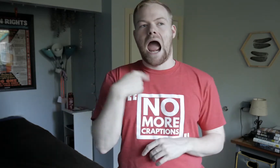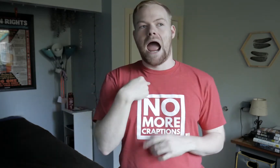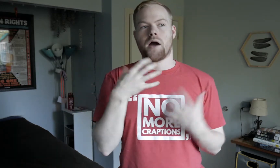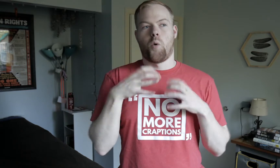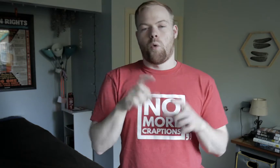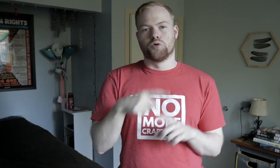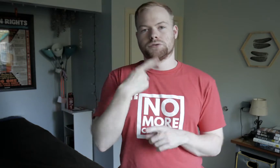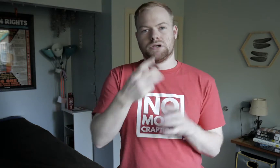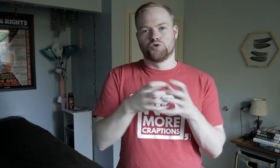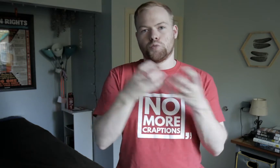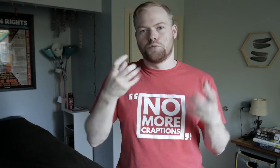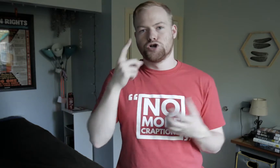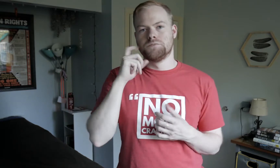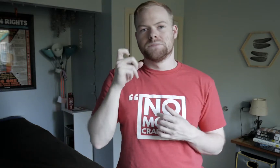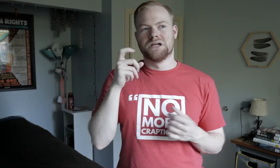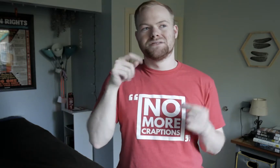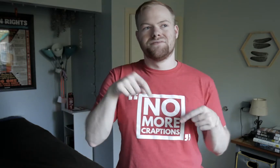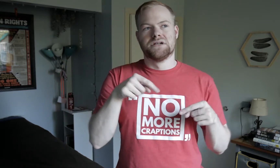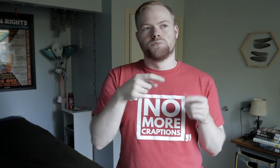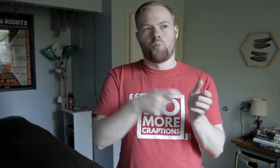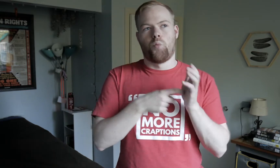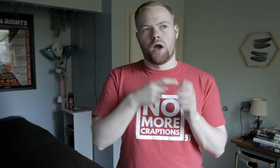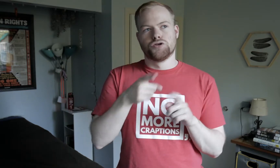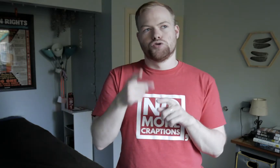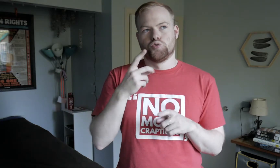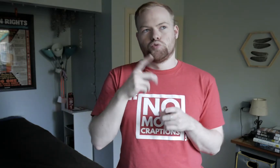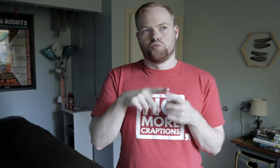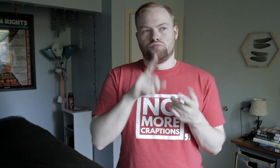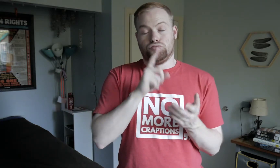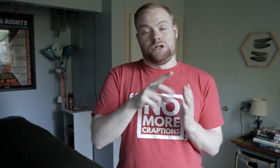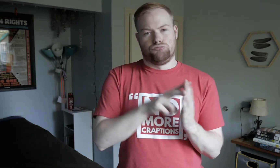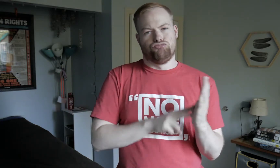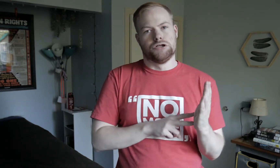I don’t want to tell you too much because this requires you to really read it.